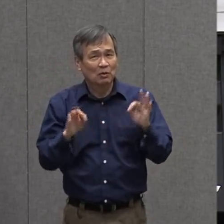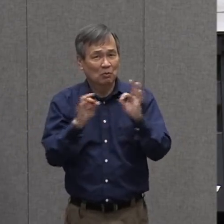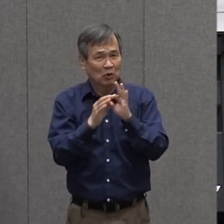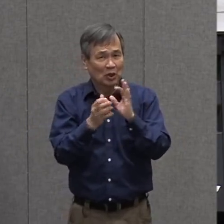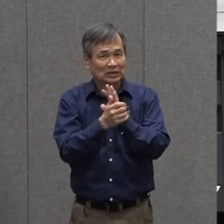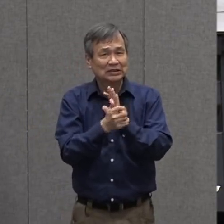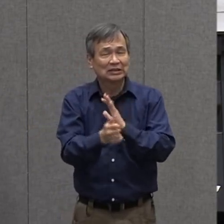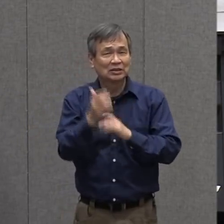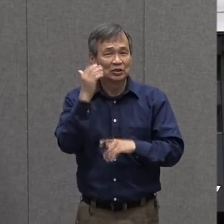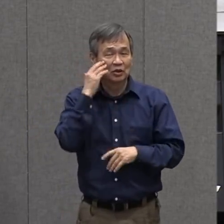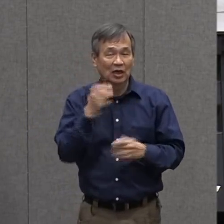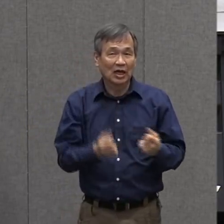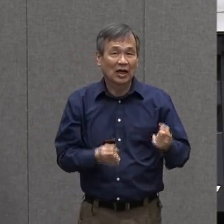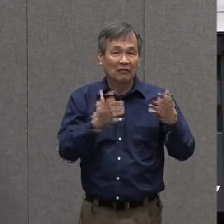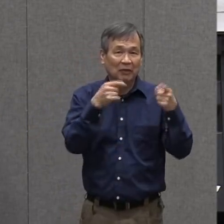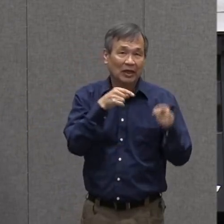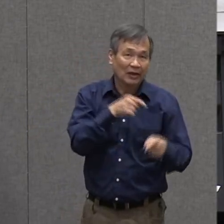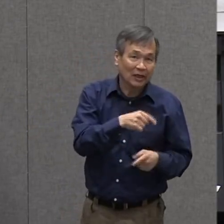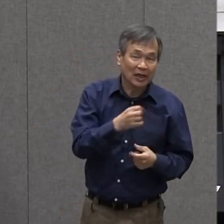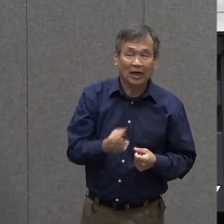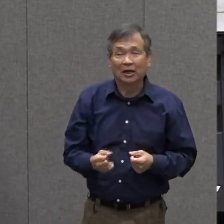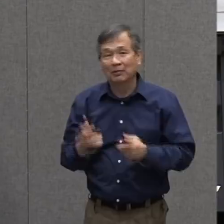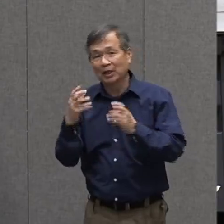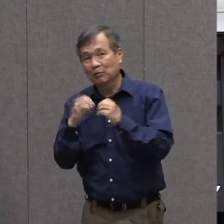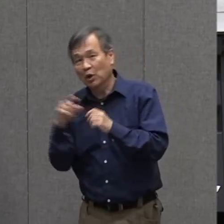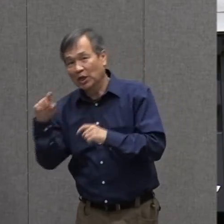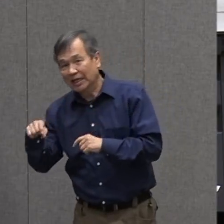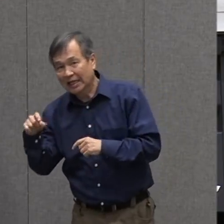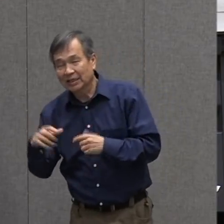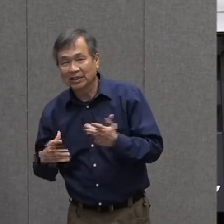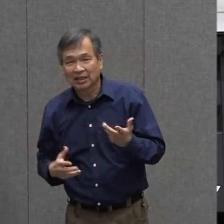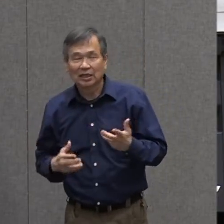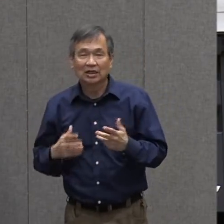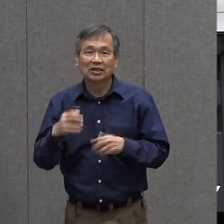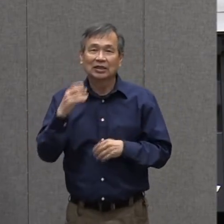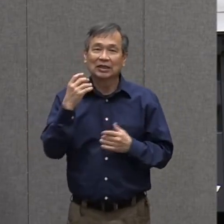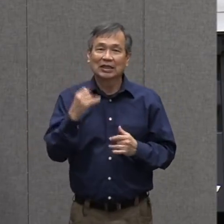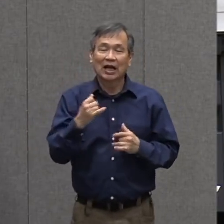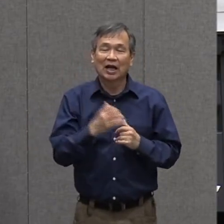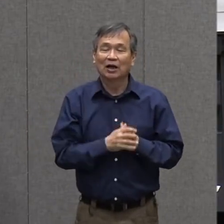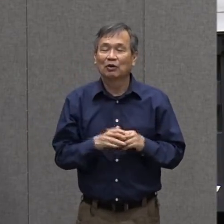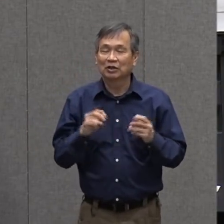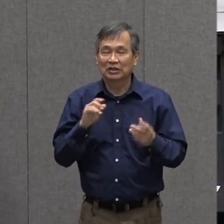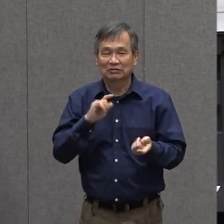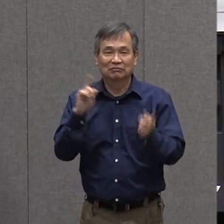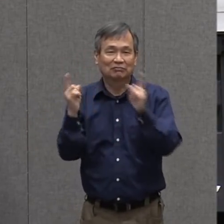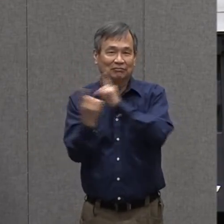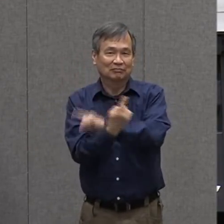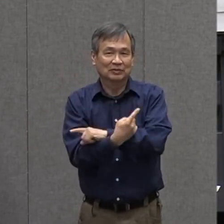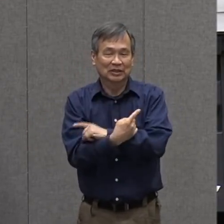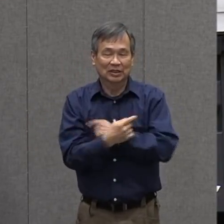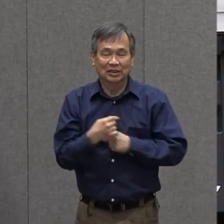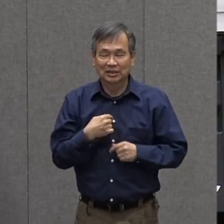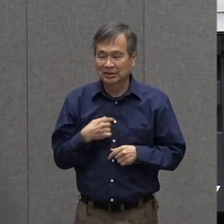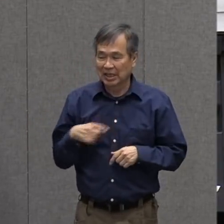I have this many maybe I need this many more. If we wanted to kind of reverse this up we might say, I need this many.